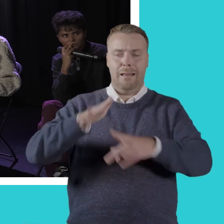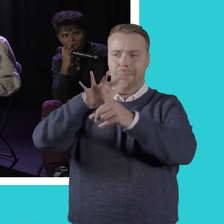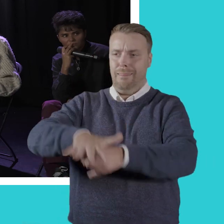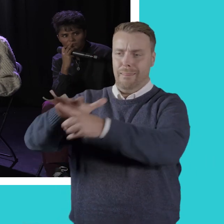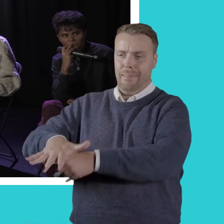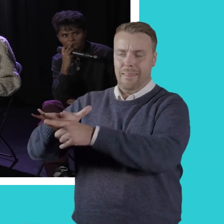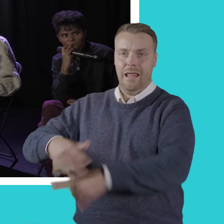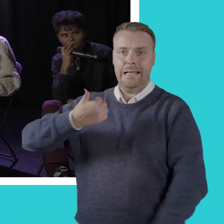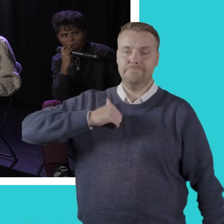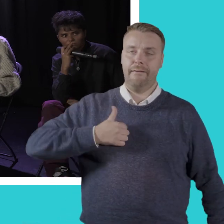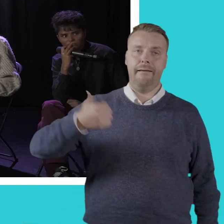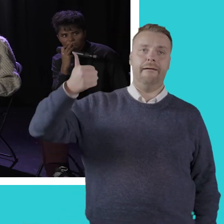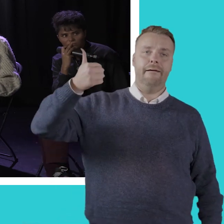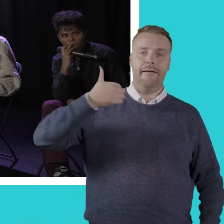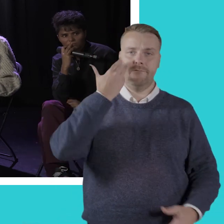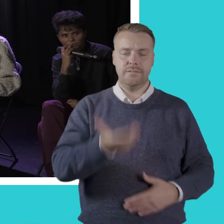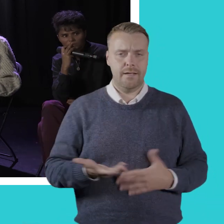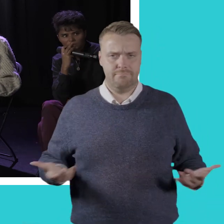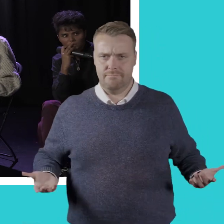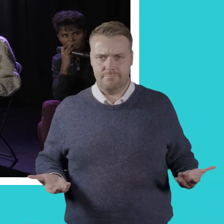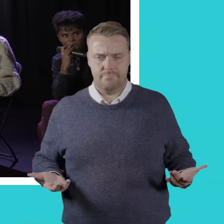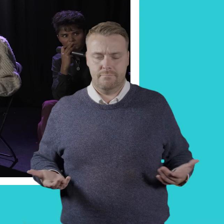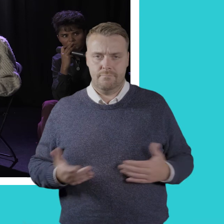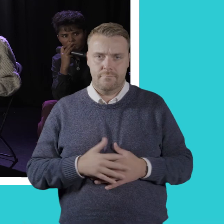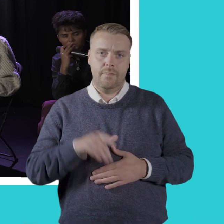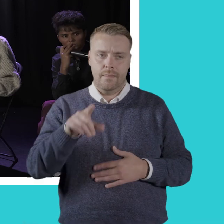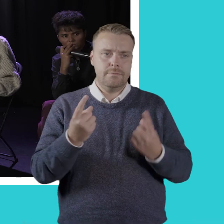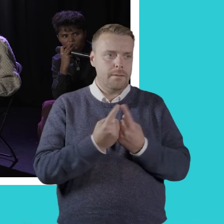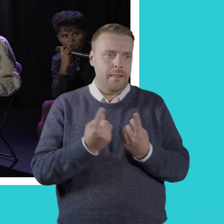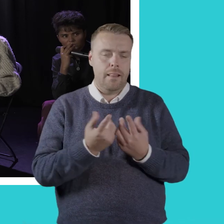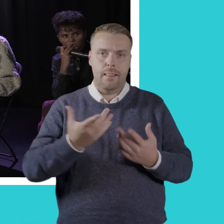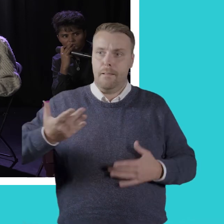expecting us to be okay every day. So I think that that's something else that businesses have to or